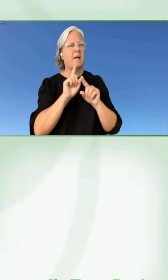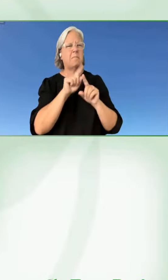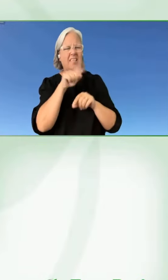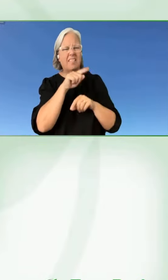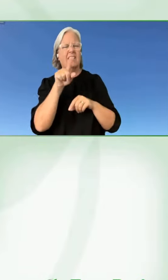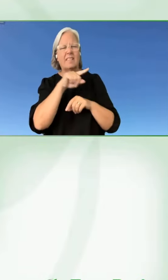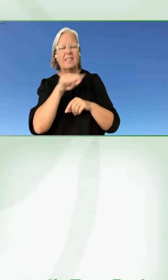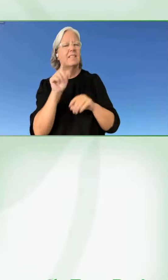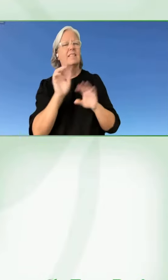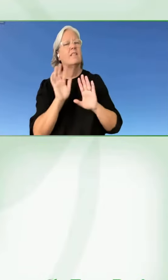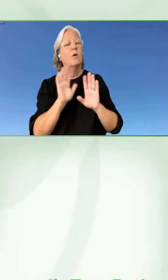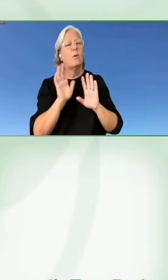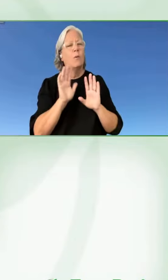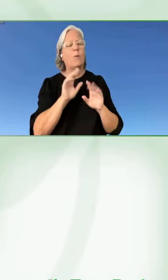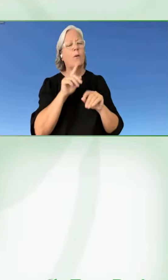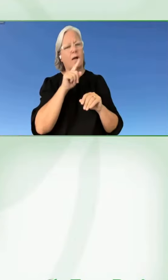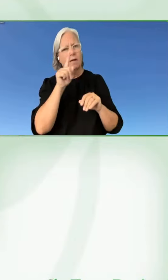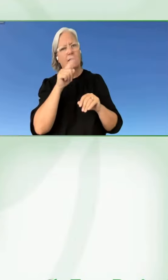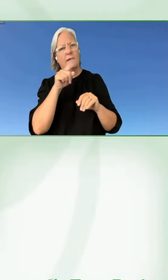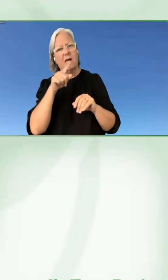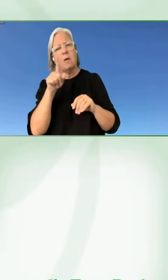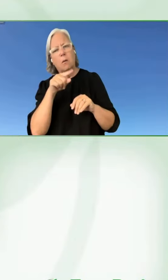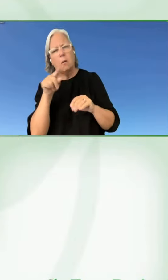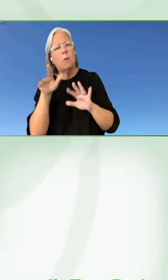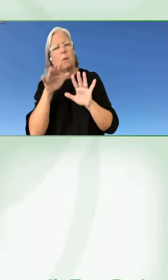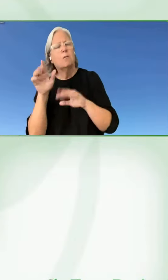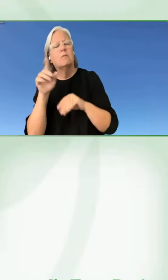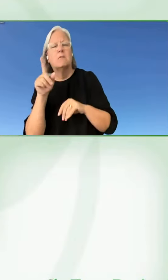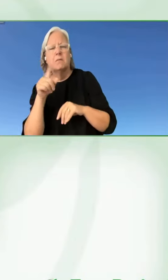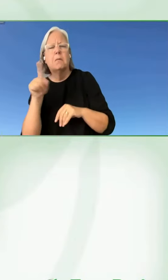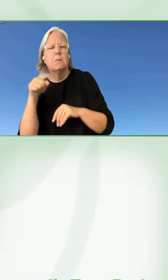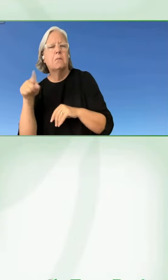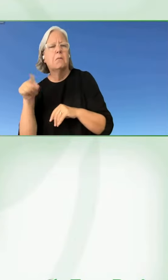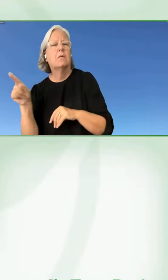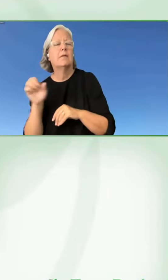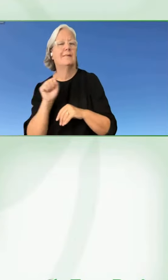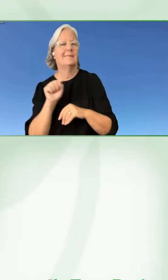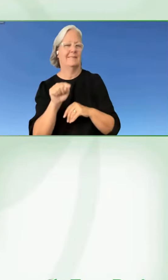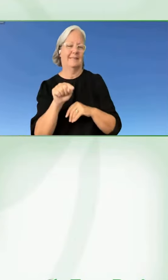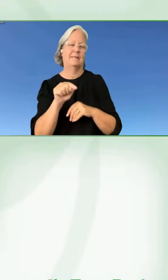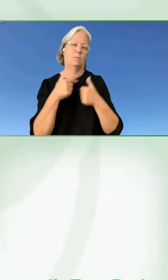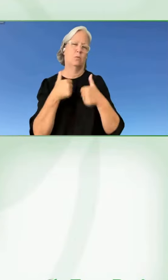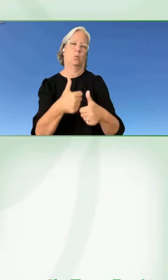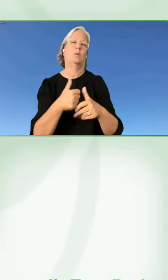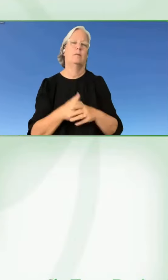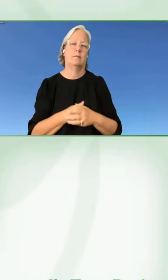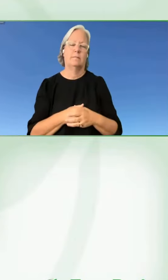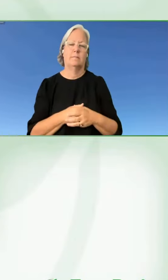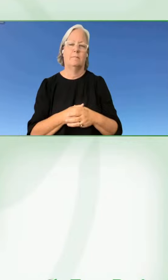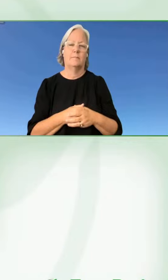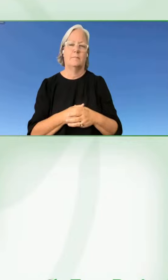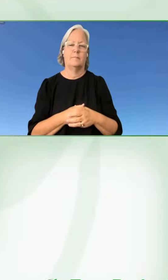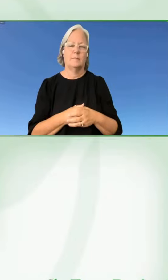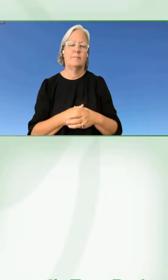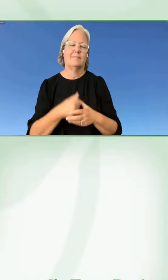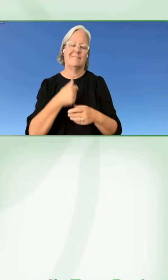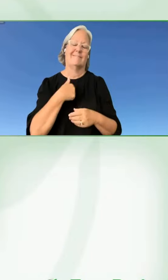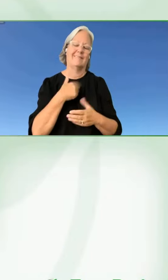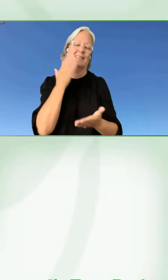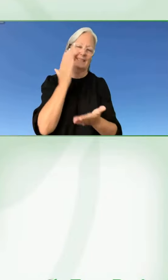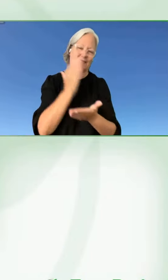We have a product called PREP which has been trained on millions of documents and can auto